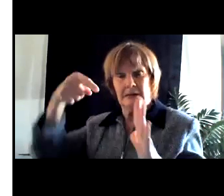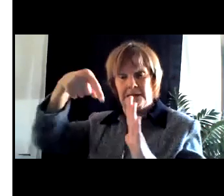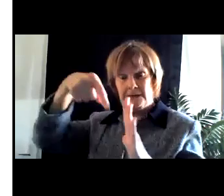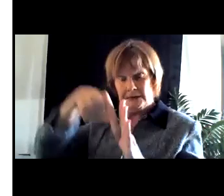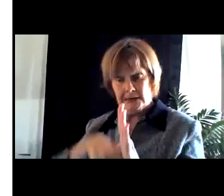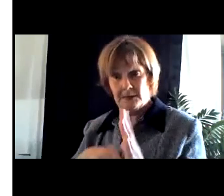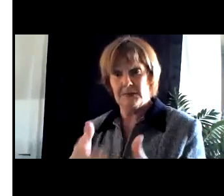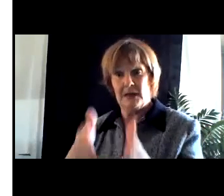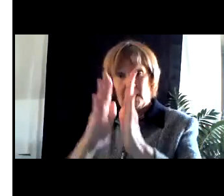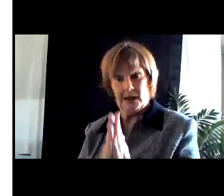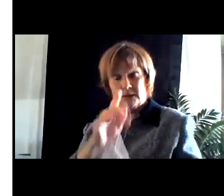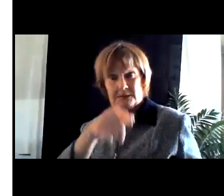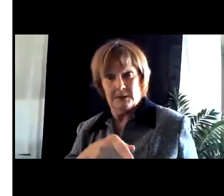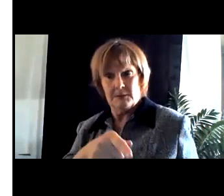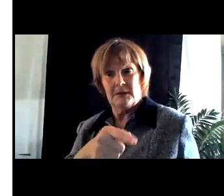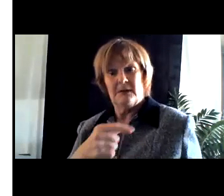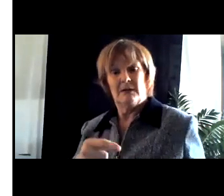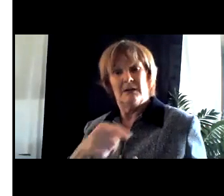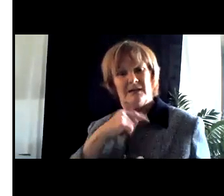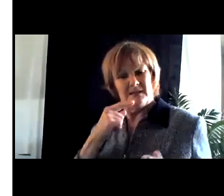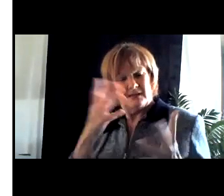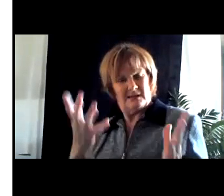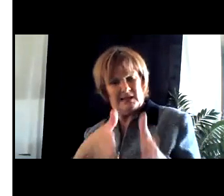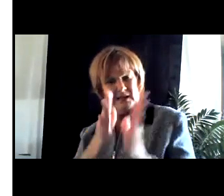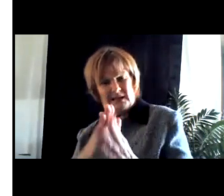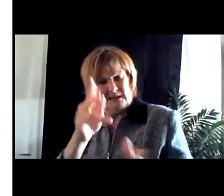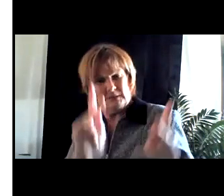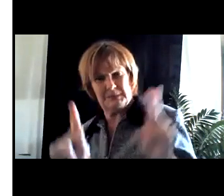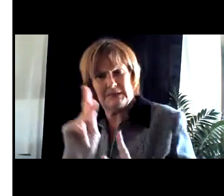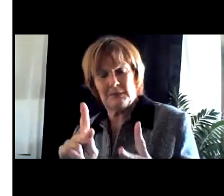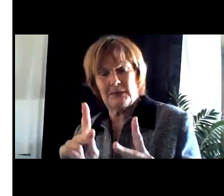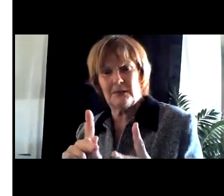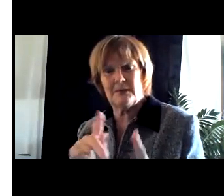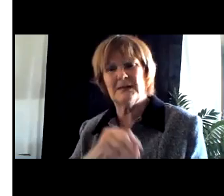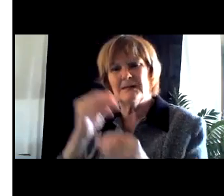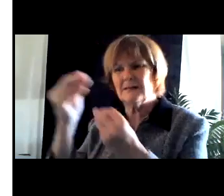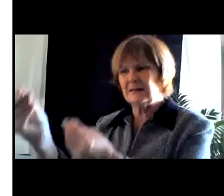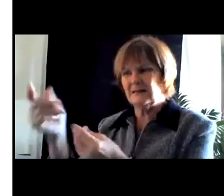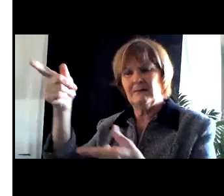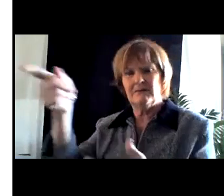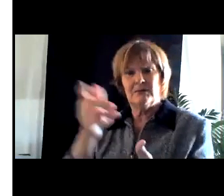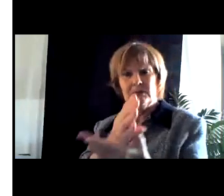to compel someone to ask you or to provide all of those detailed observations